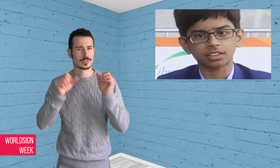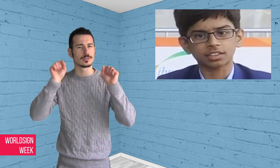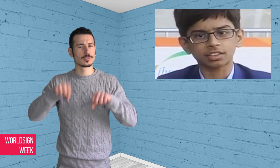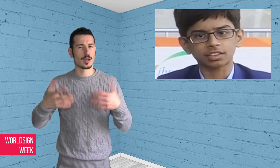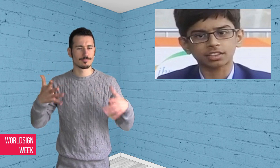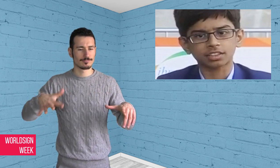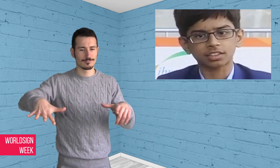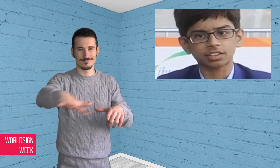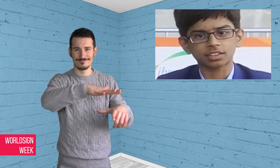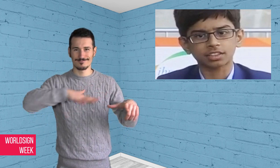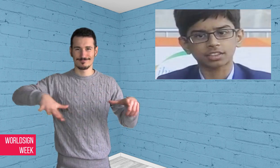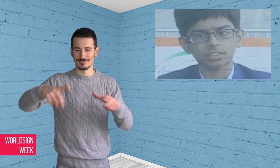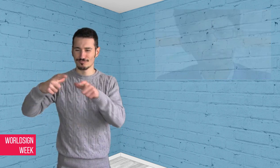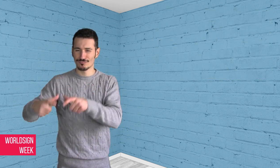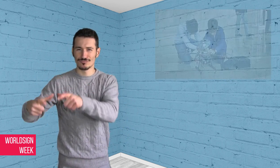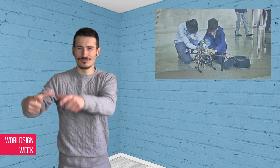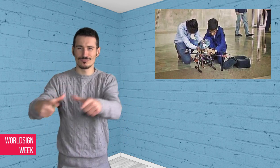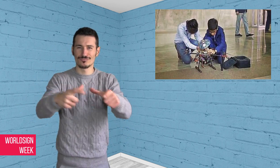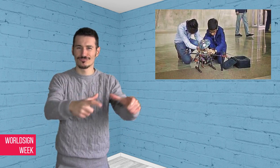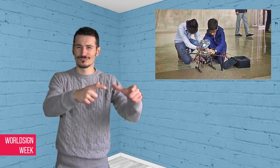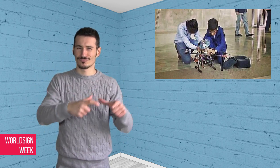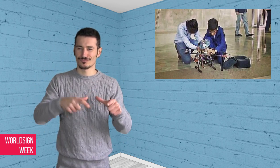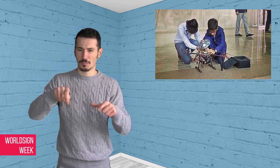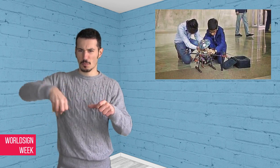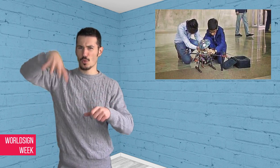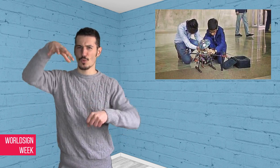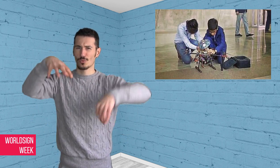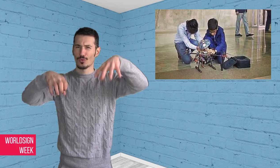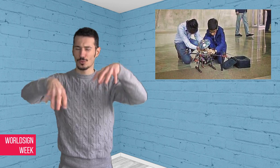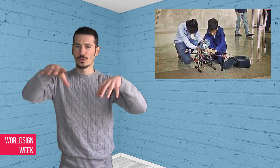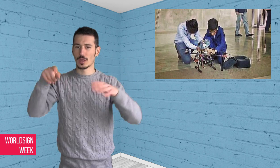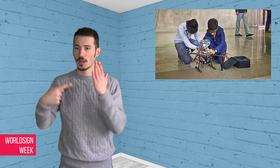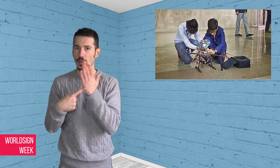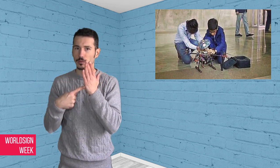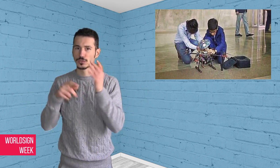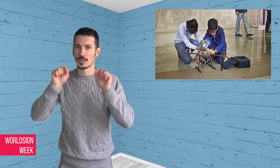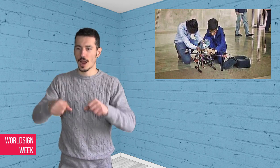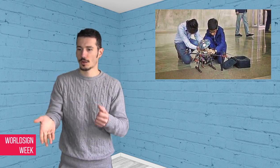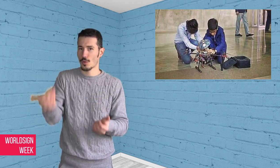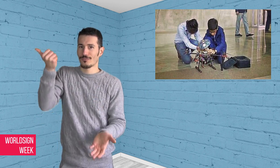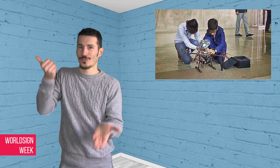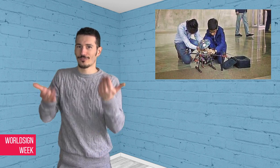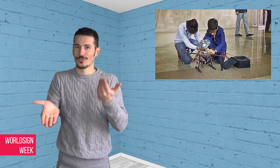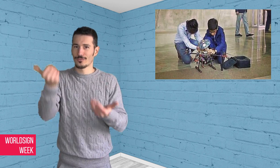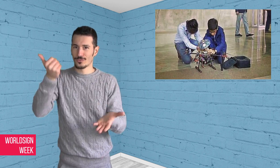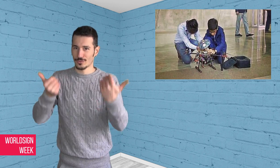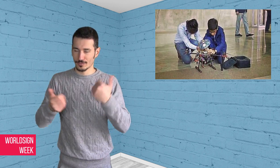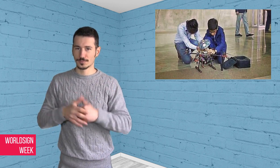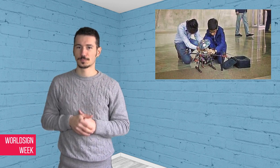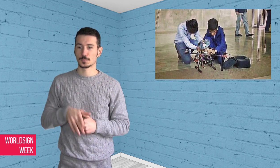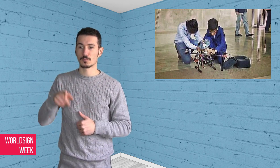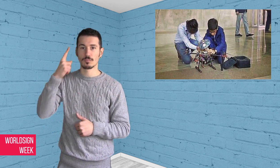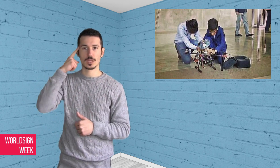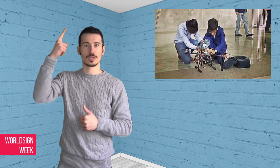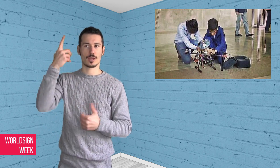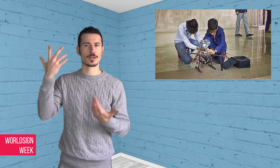invention of an anti-landmine drone, and to mass produce it.